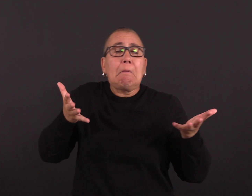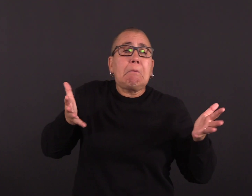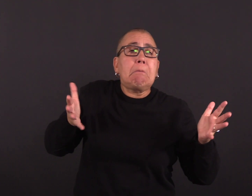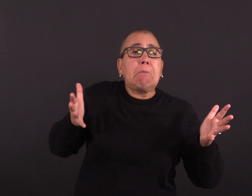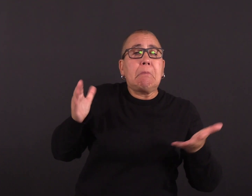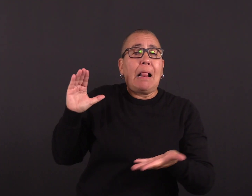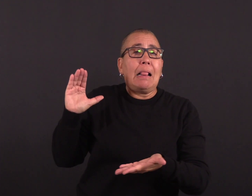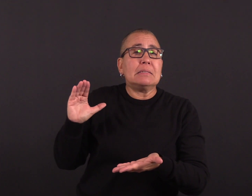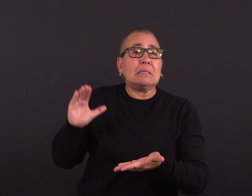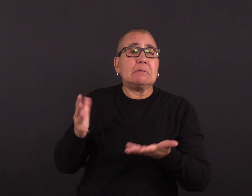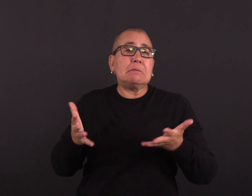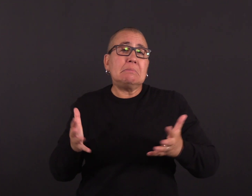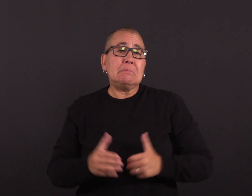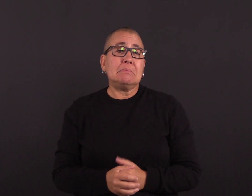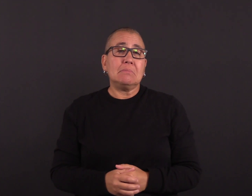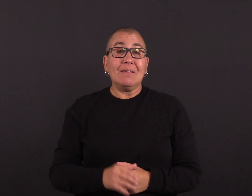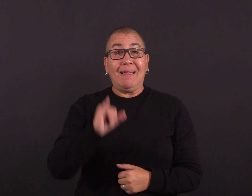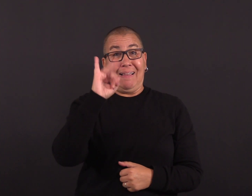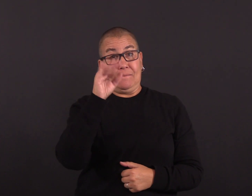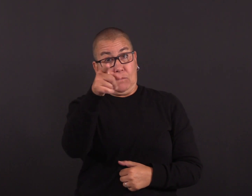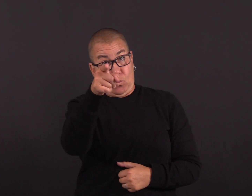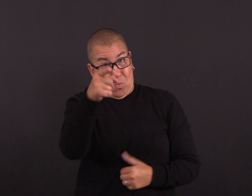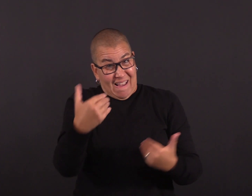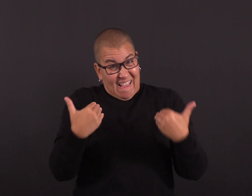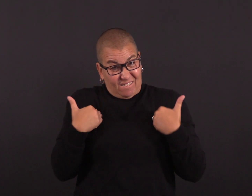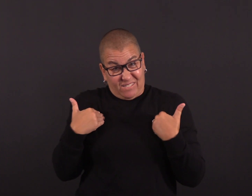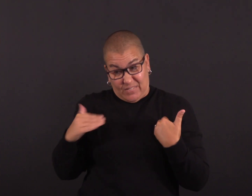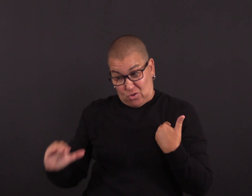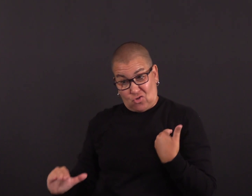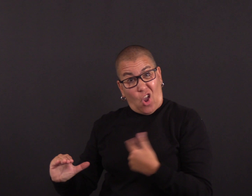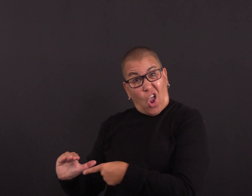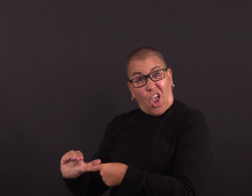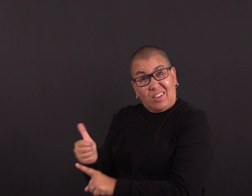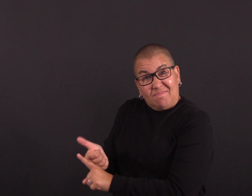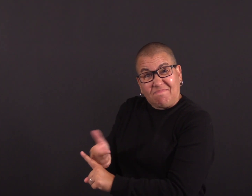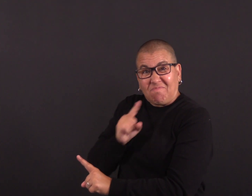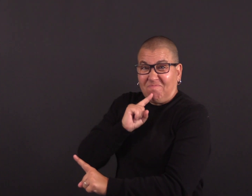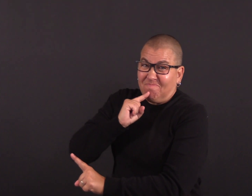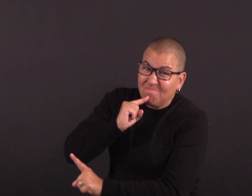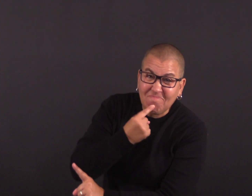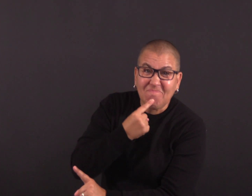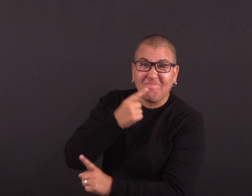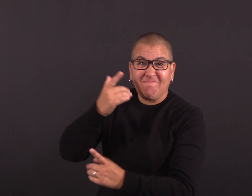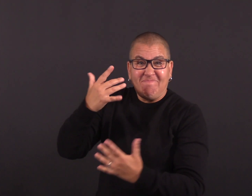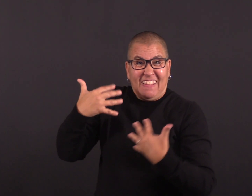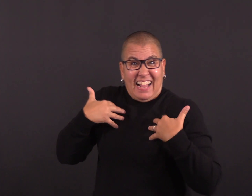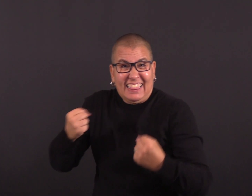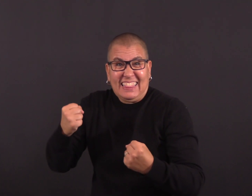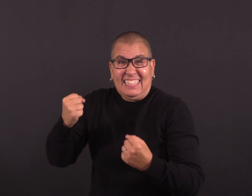If necessary in an outbreak, there could be a return to universal masking at school,